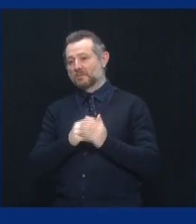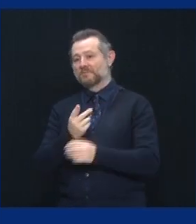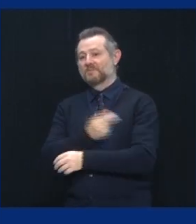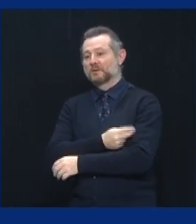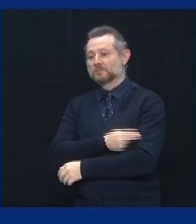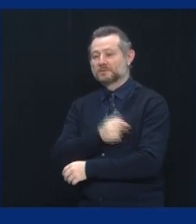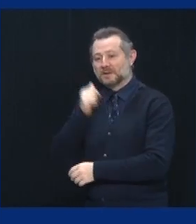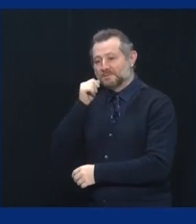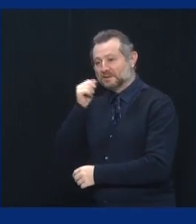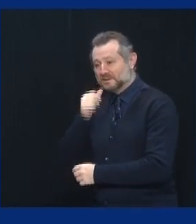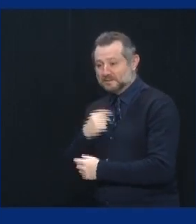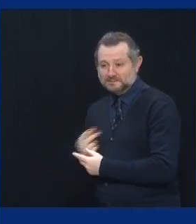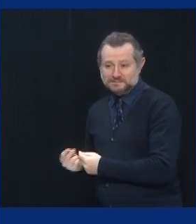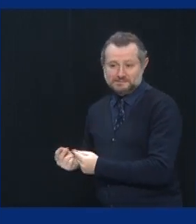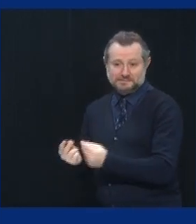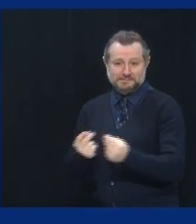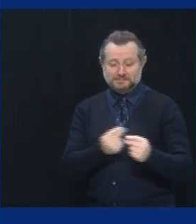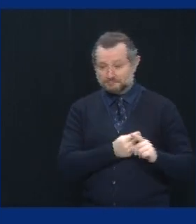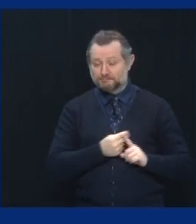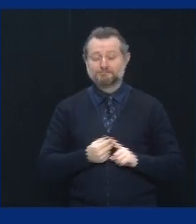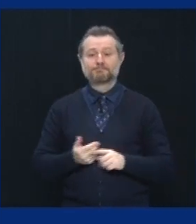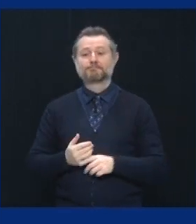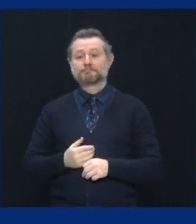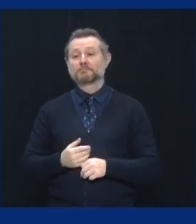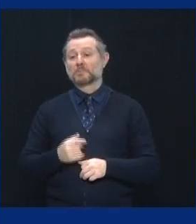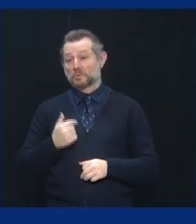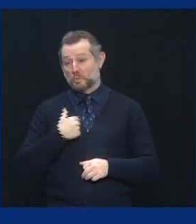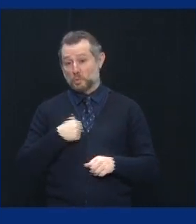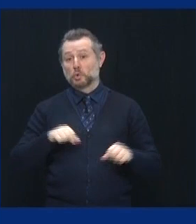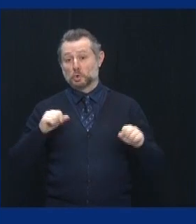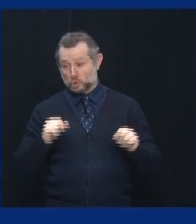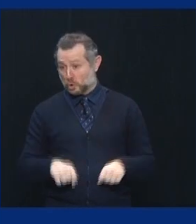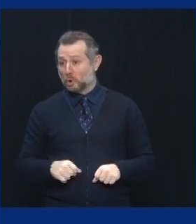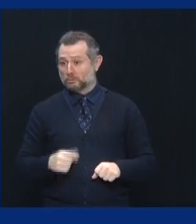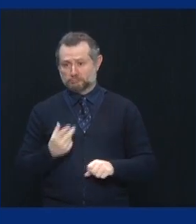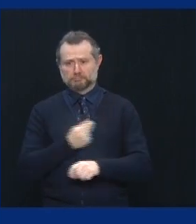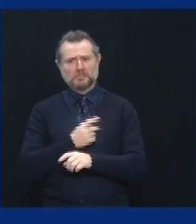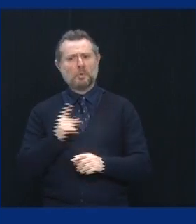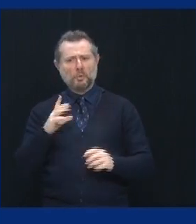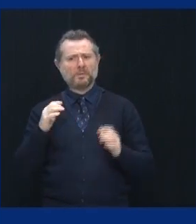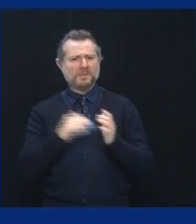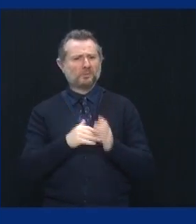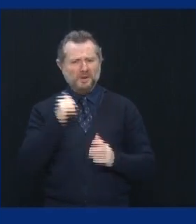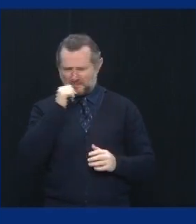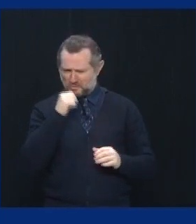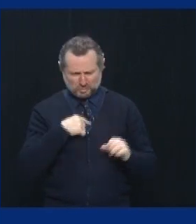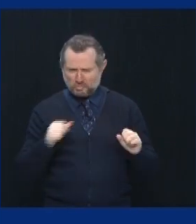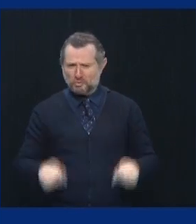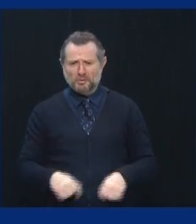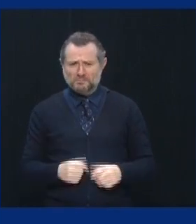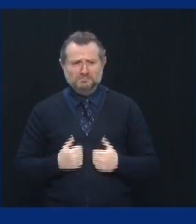EVEN AT 250,000 DOSAGES A WEEK, WE NOW DO ABOUT 80,000 DOSAGES